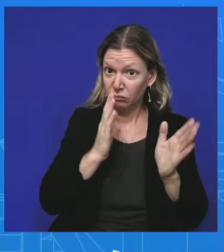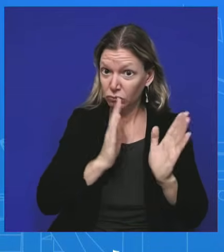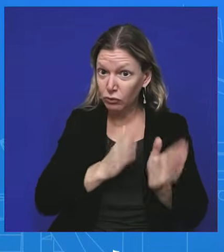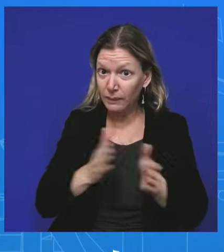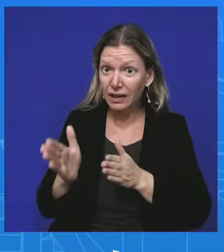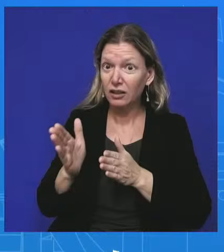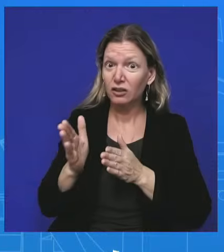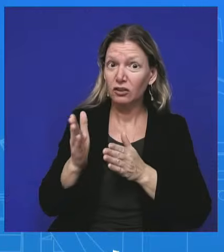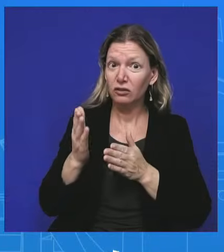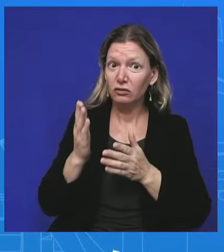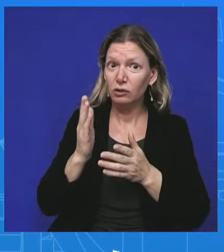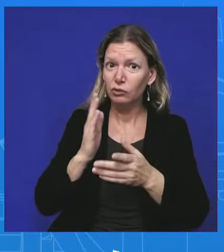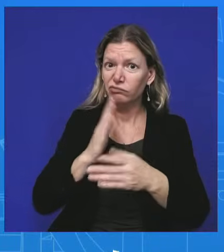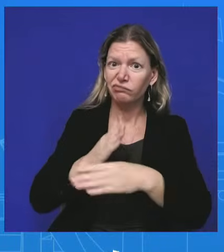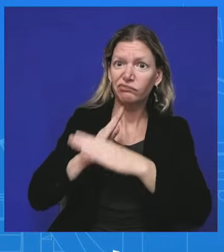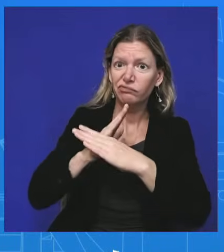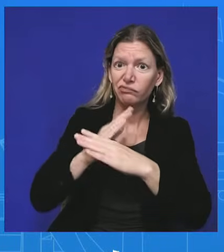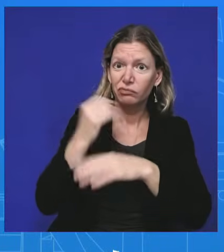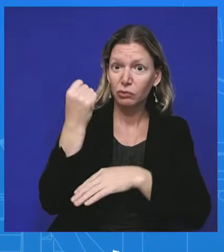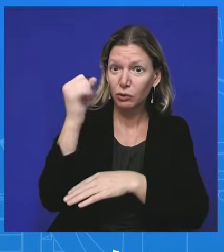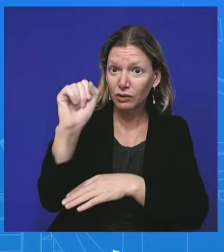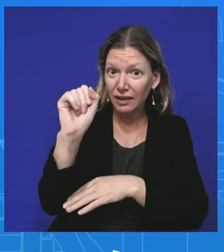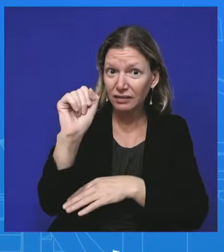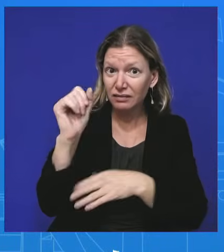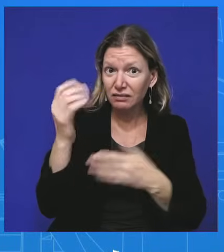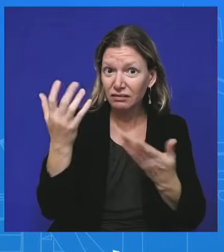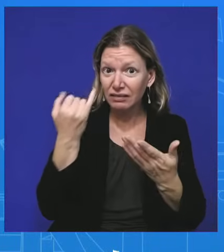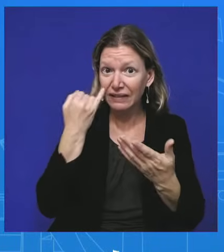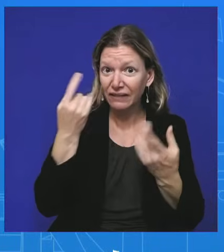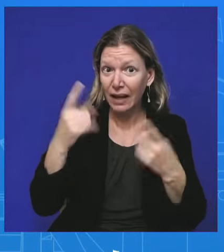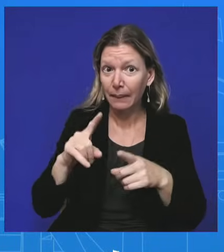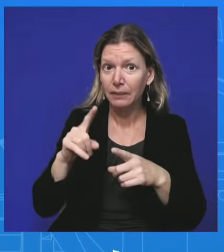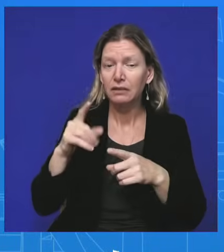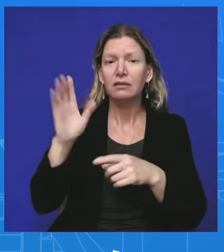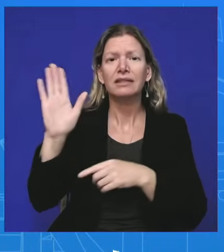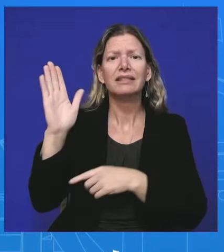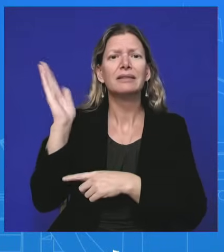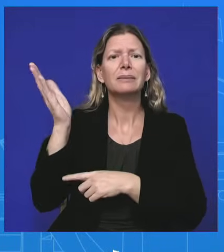Ms. Jean-Pierre: So, I'm going to let the president of -- of Morehouse obviously speak to whatever procedure